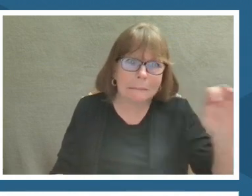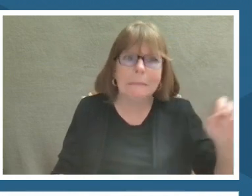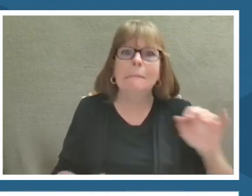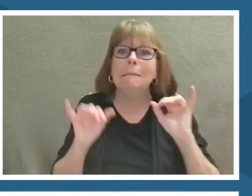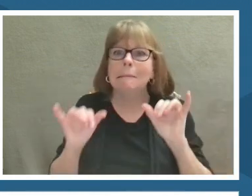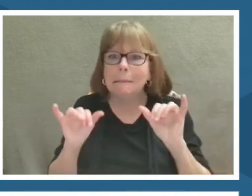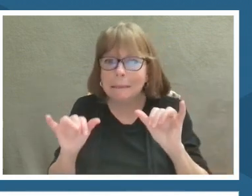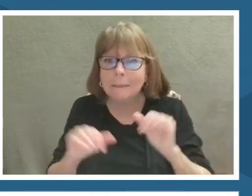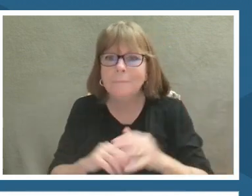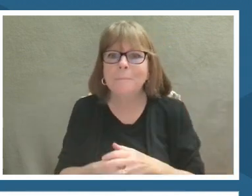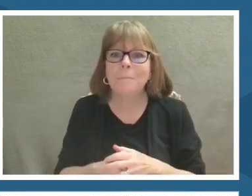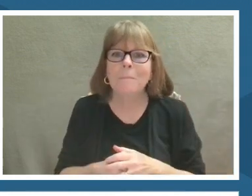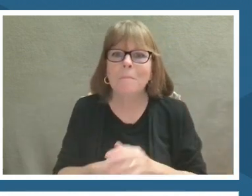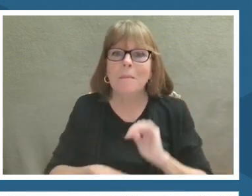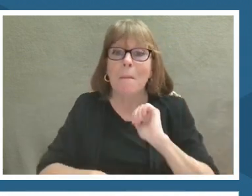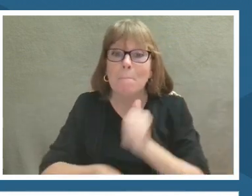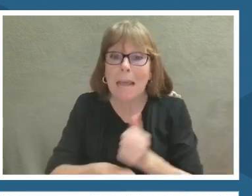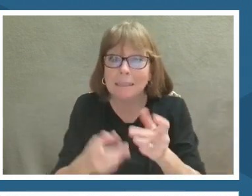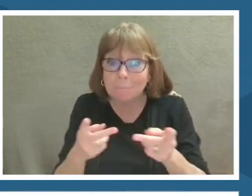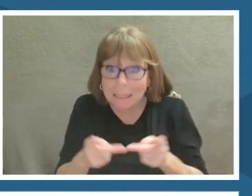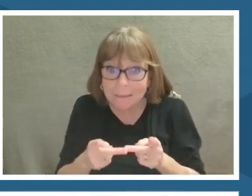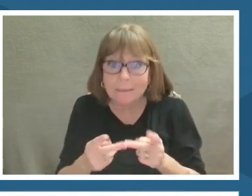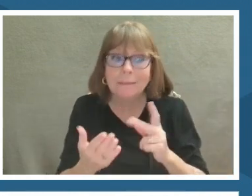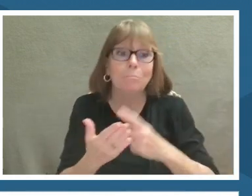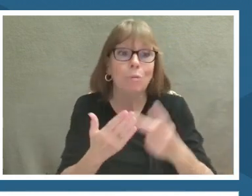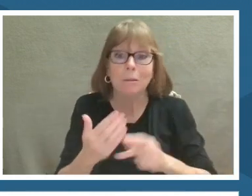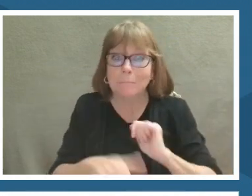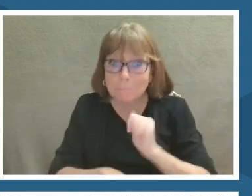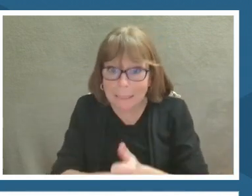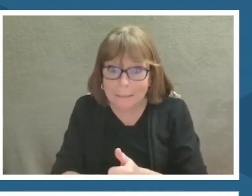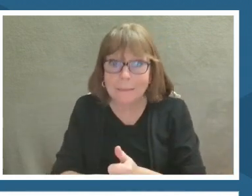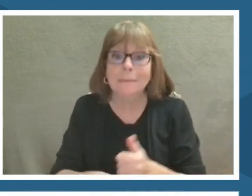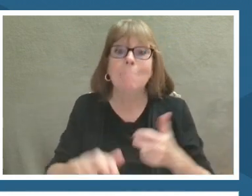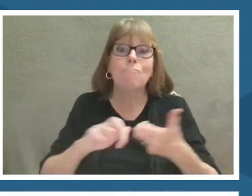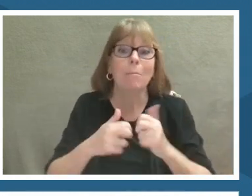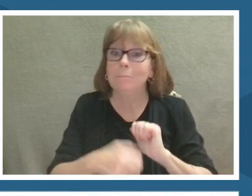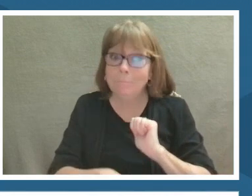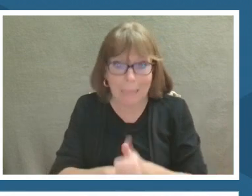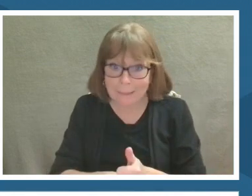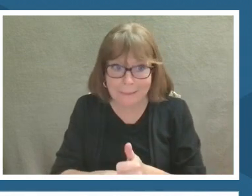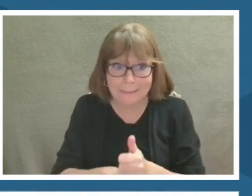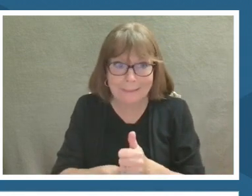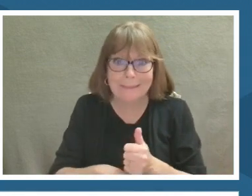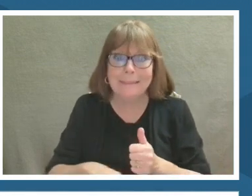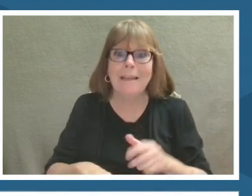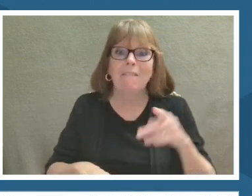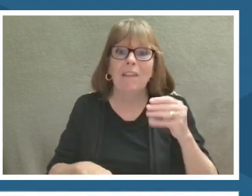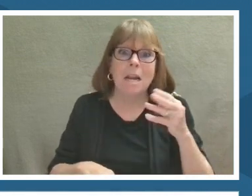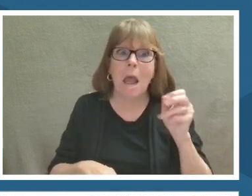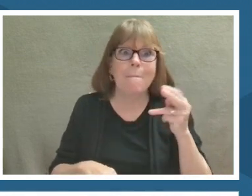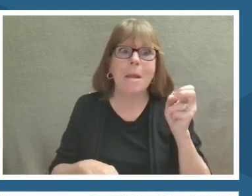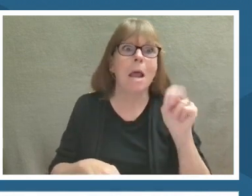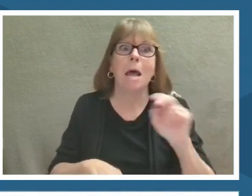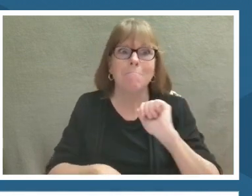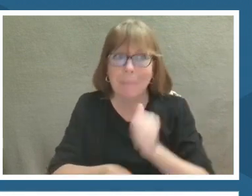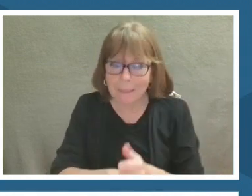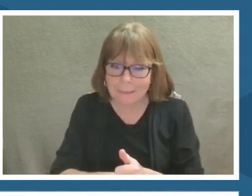education project based learning problem-based learning phenomenon-based learning